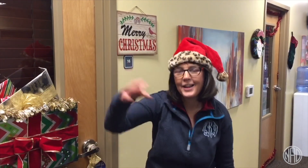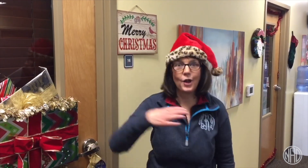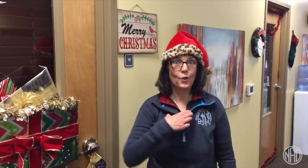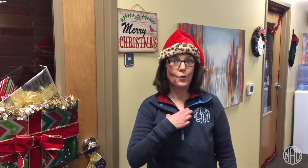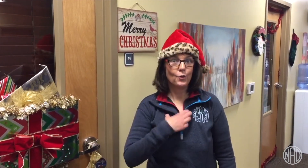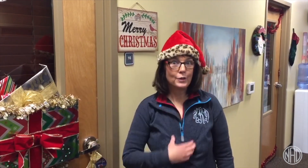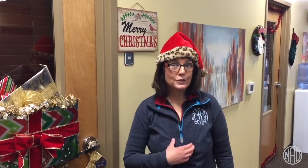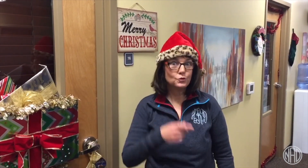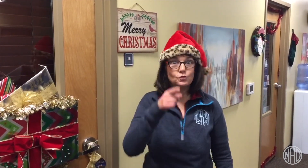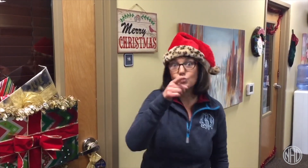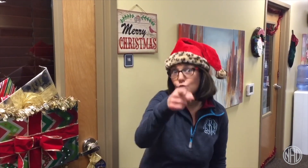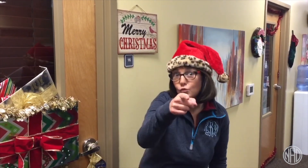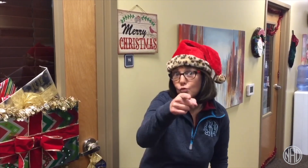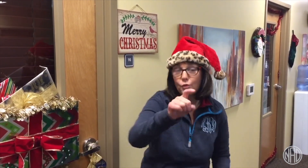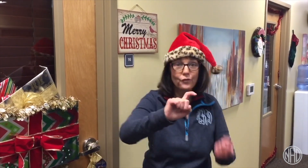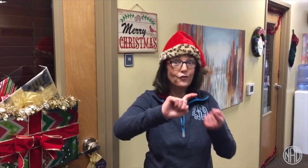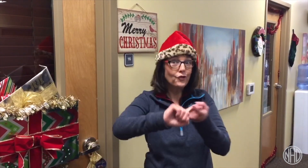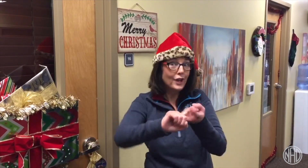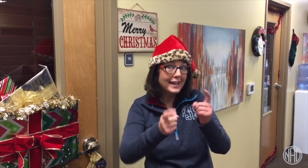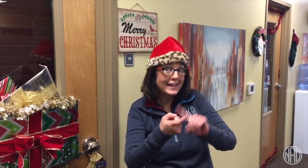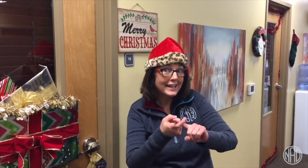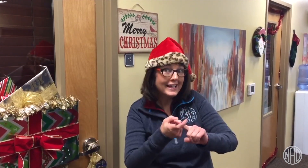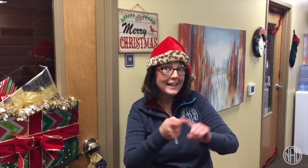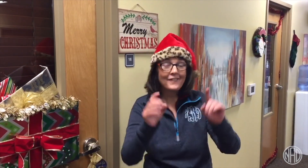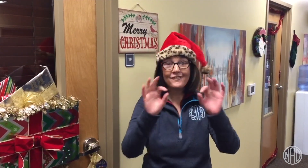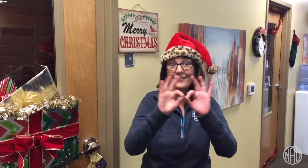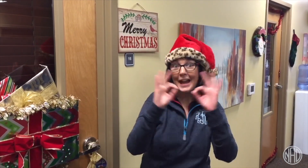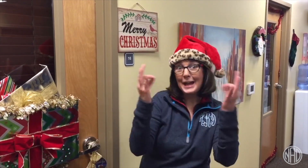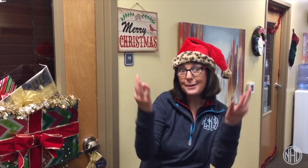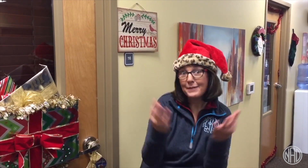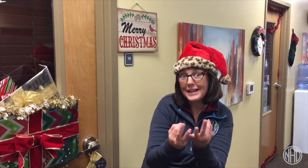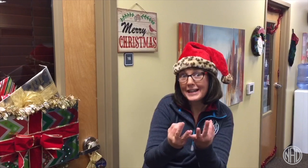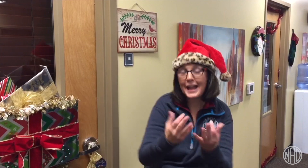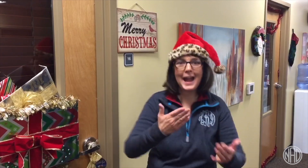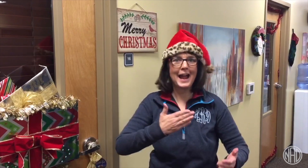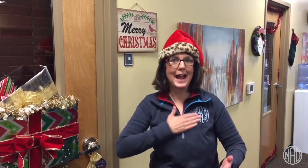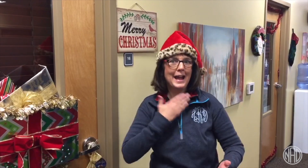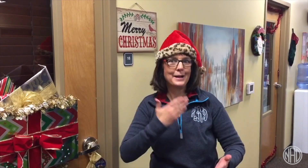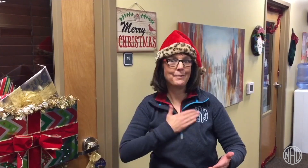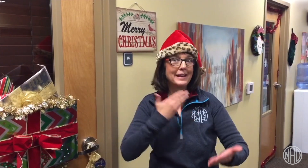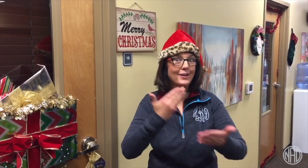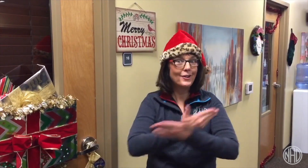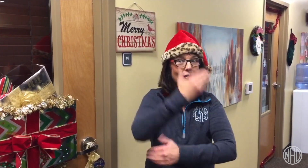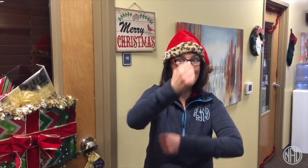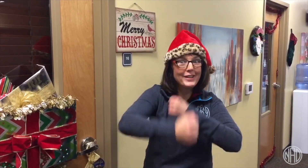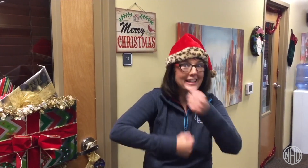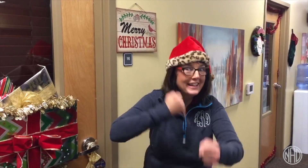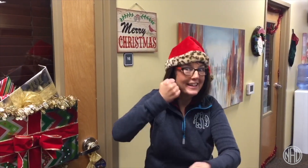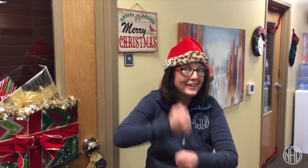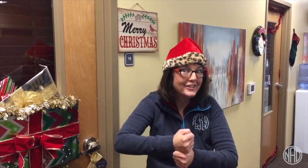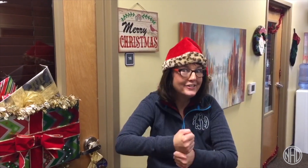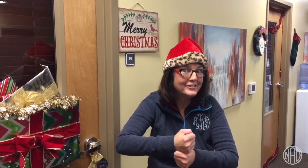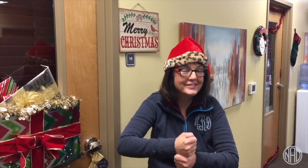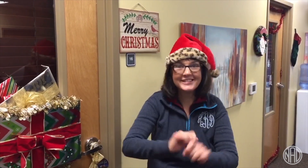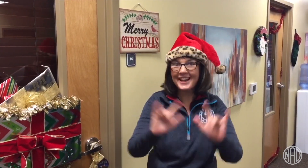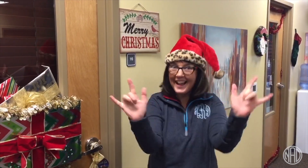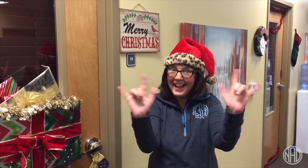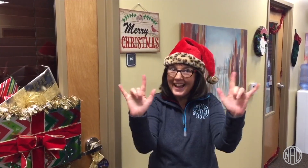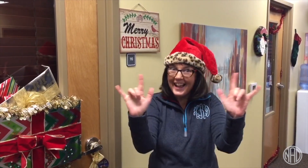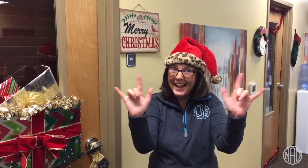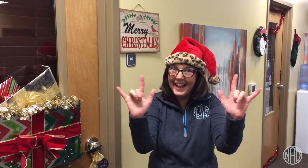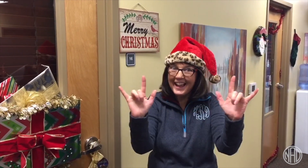Wishing you and your family and friends happiness throughout the New Year.